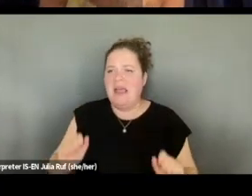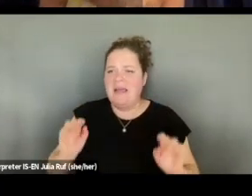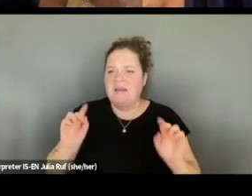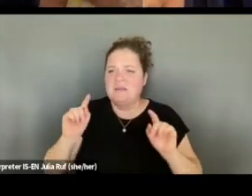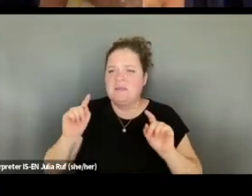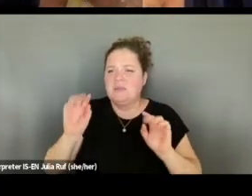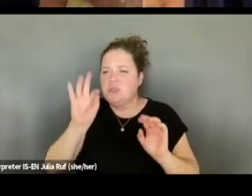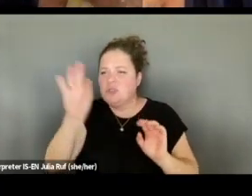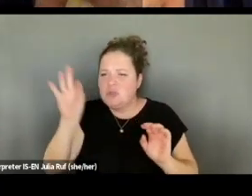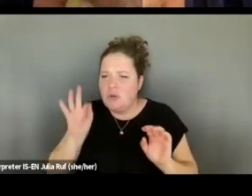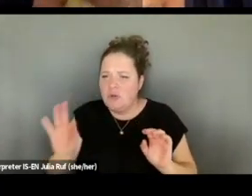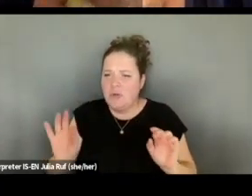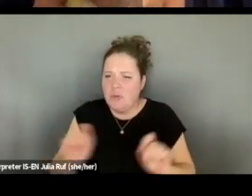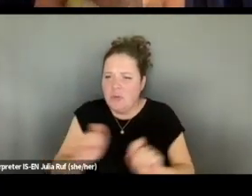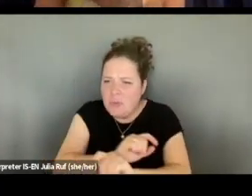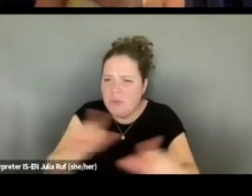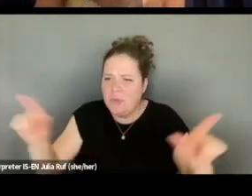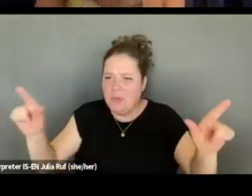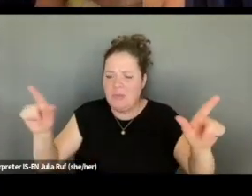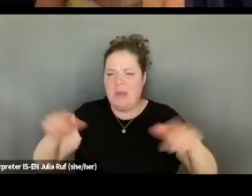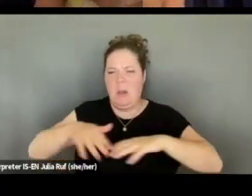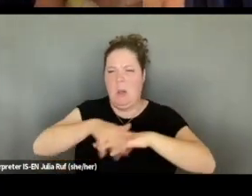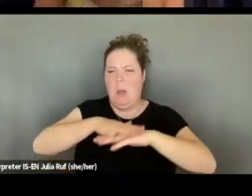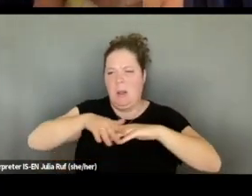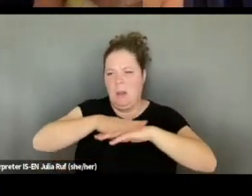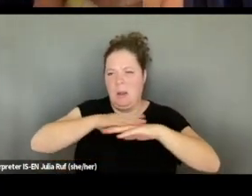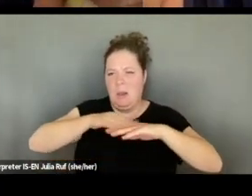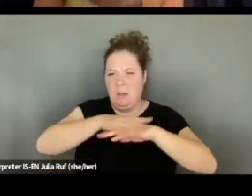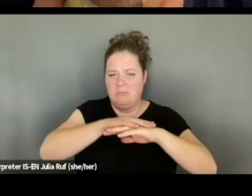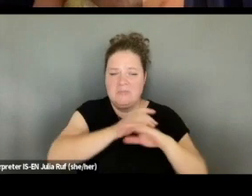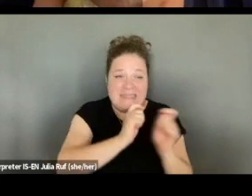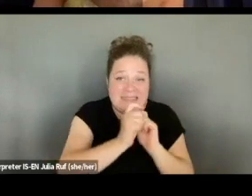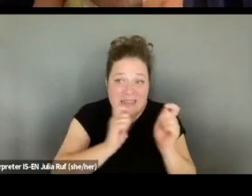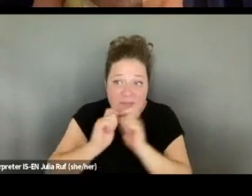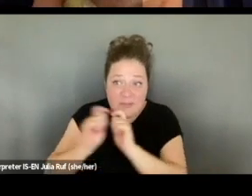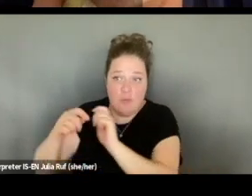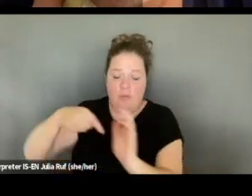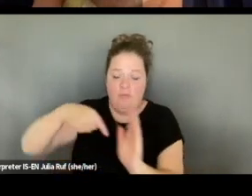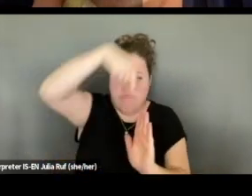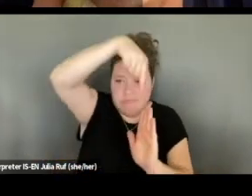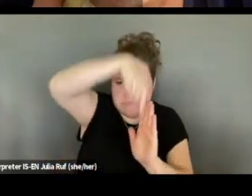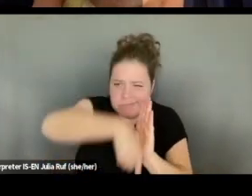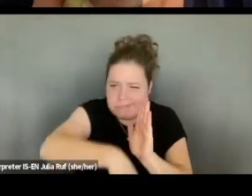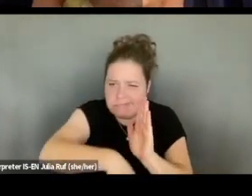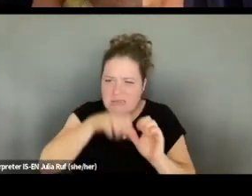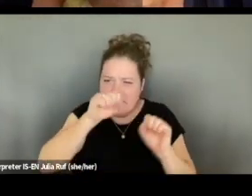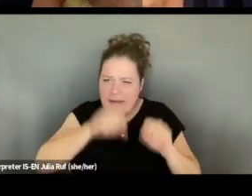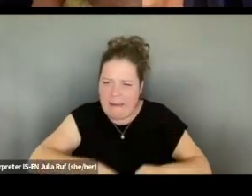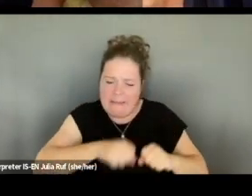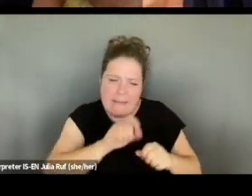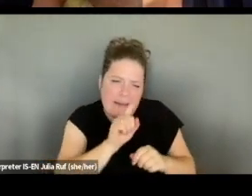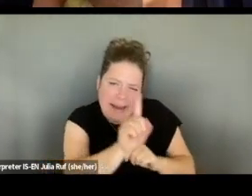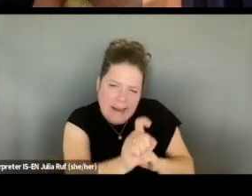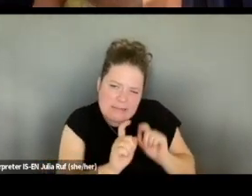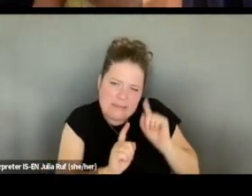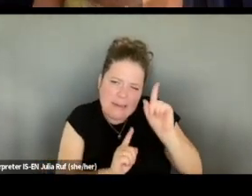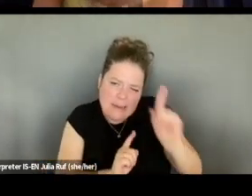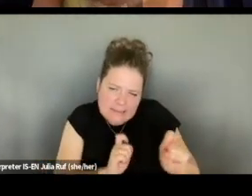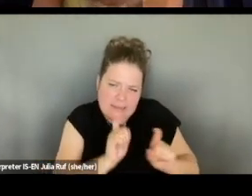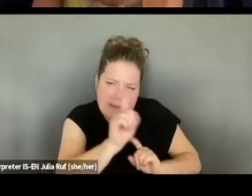survey, but an interview usually gets more in depth, and we get to know more when we have a dialogue with the user or the stakeholder, in